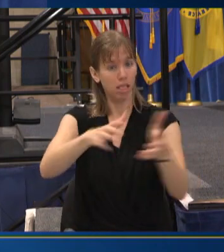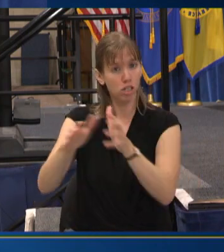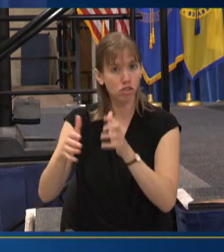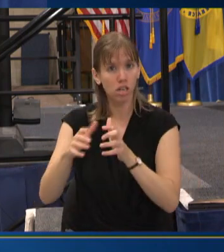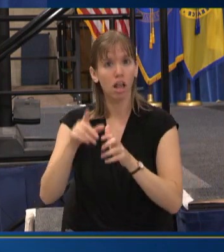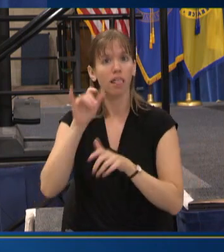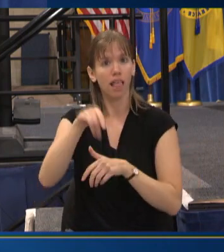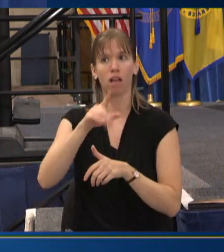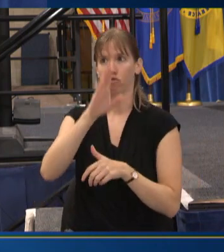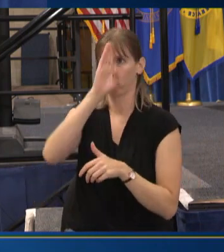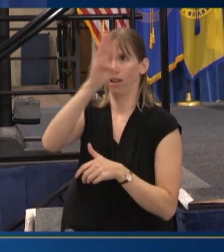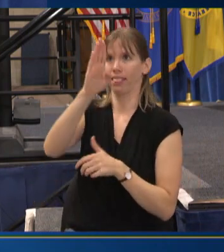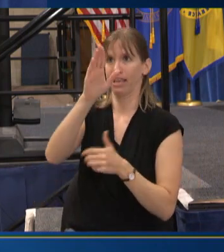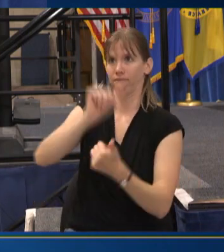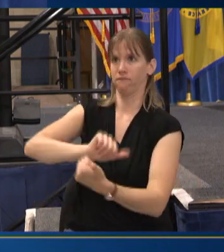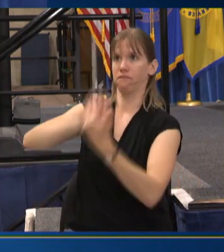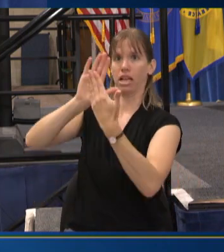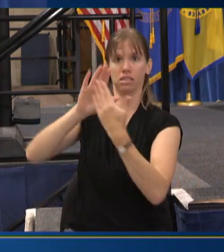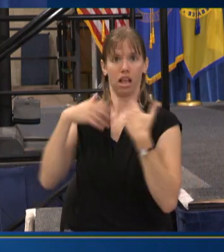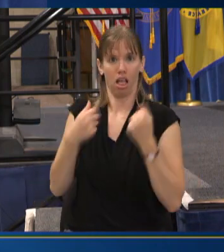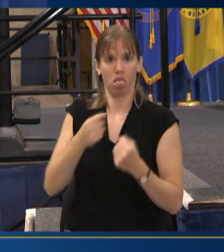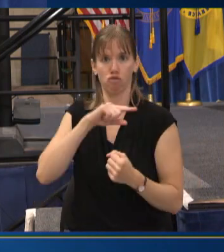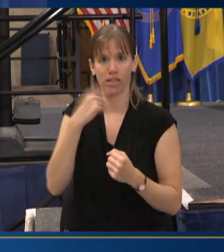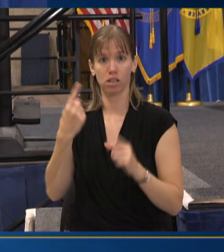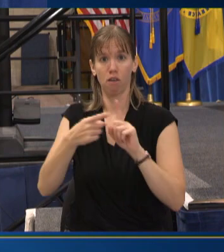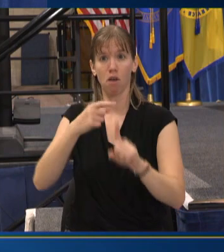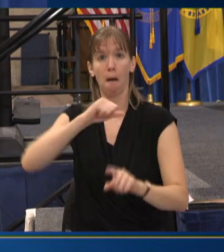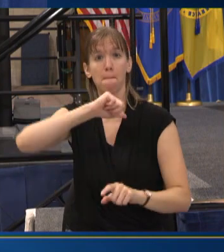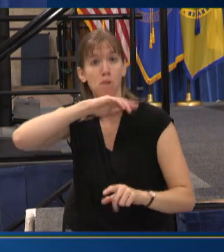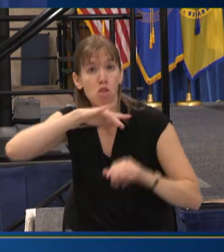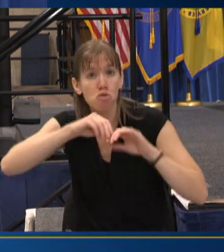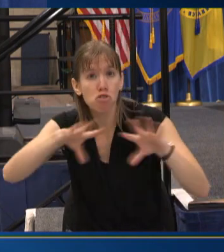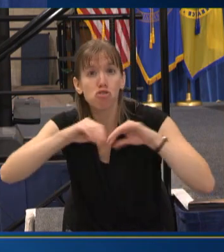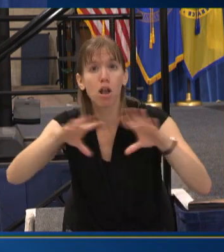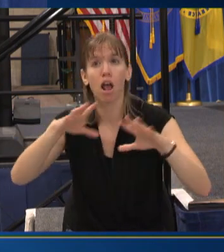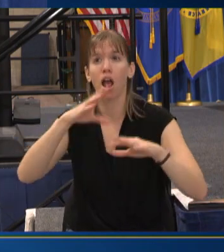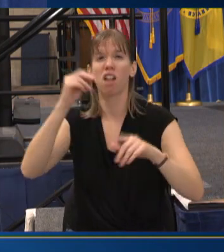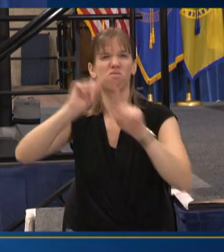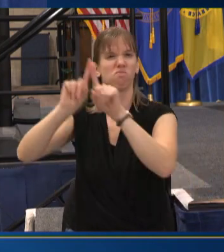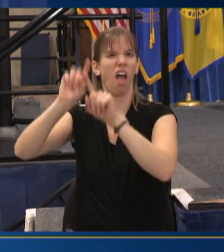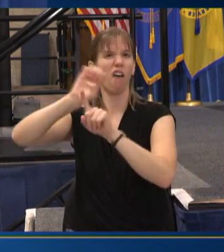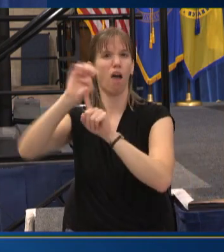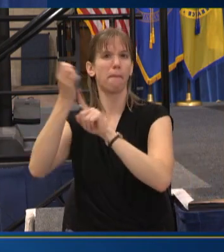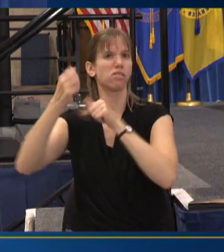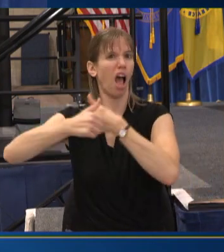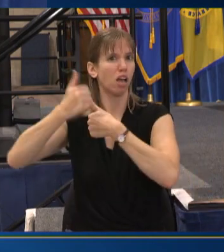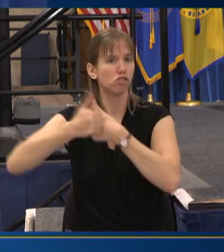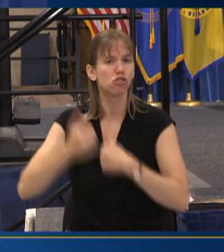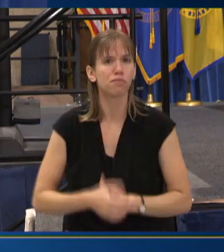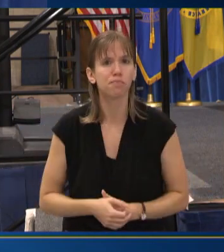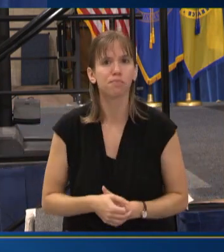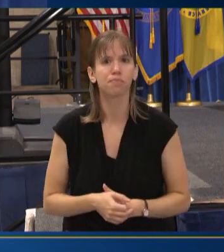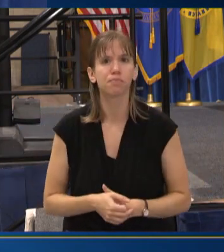health risks from pollution and other environmental hazards. Every day. The expansion of the Low Income Home